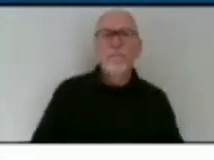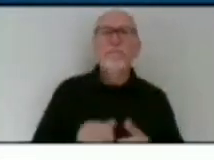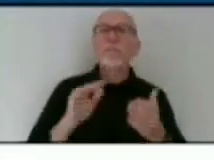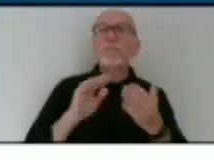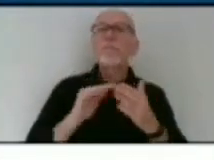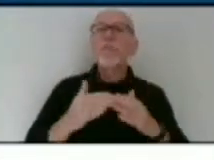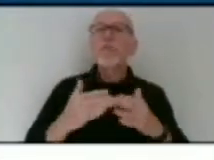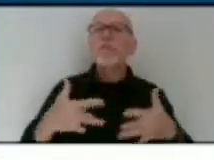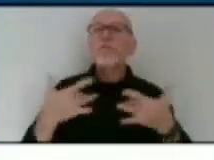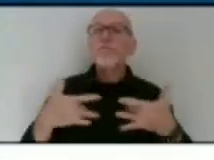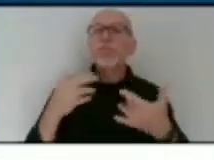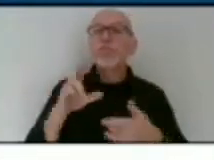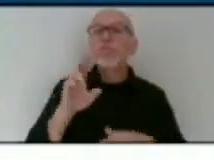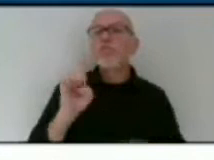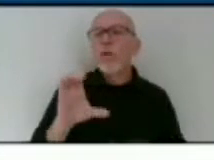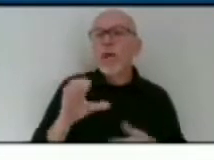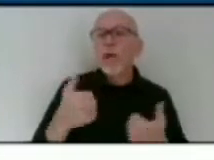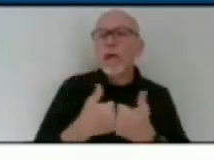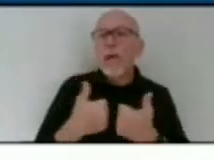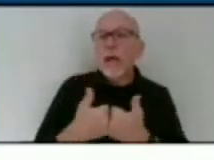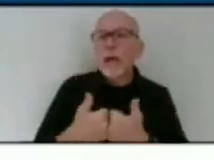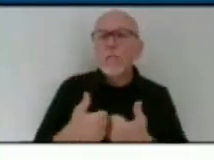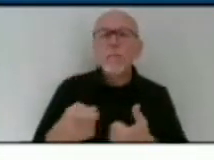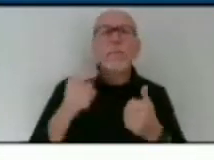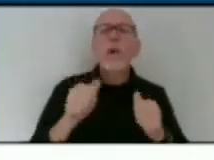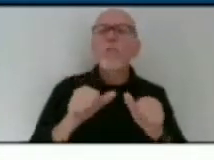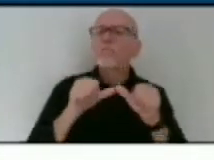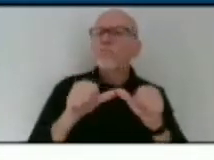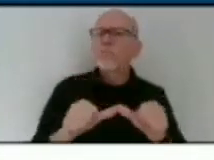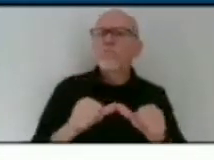tournaments may continue with participants required personnel and